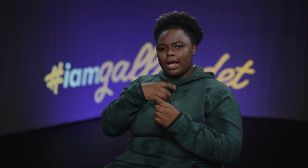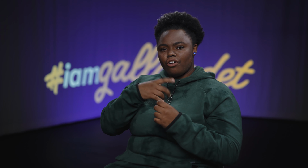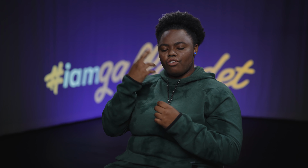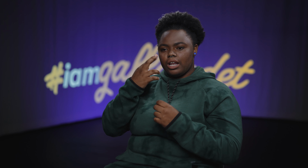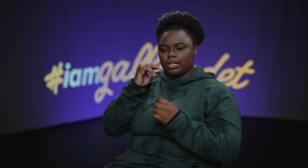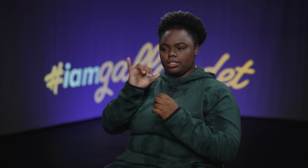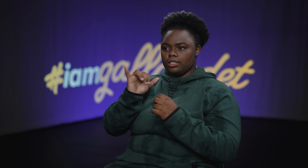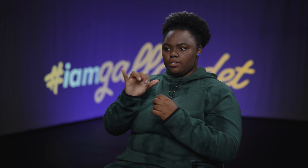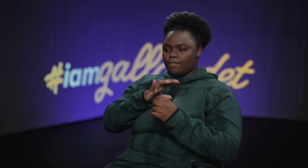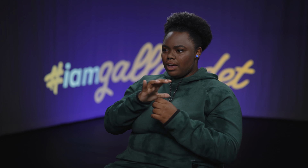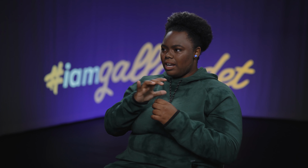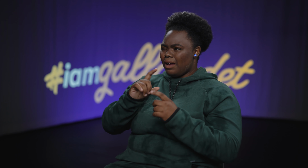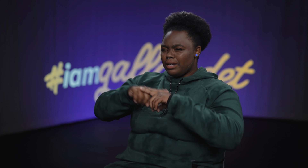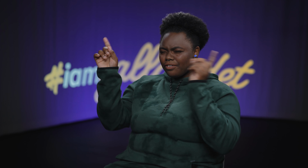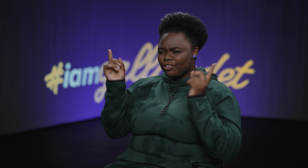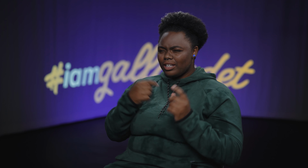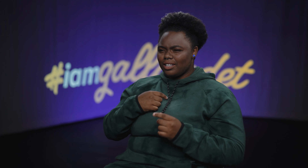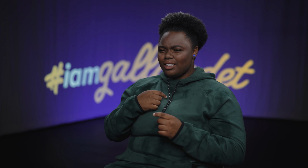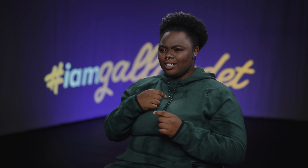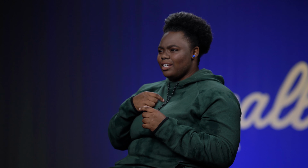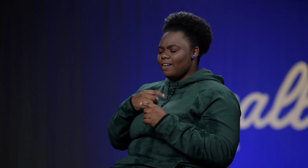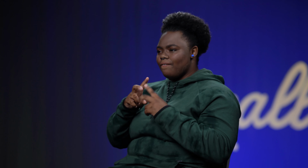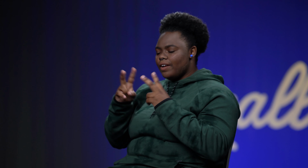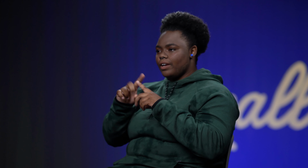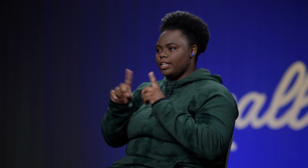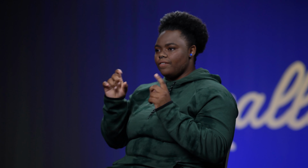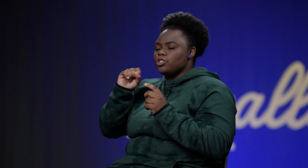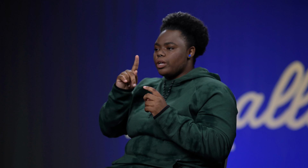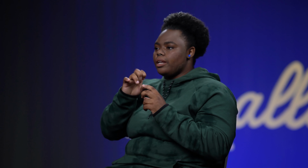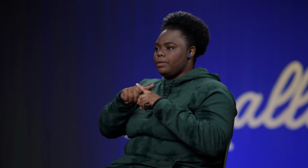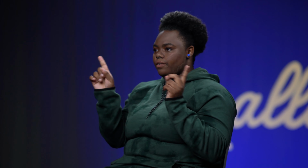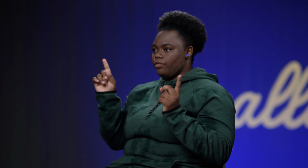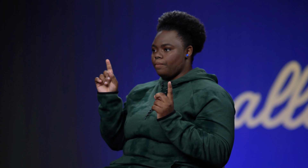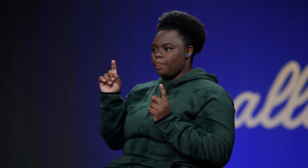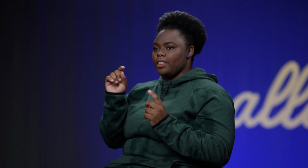I realized… It's fine that I'm different! I’m very different and it's ok to be different.